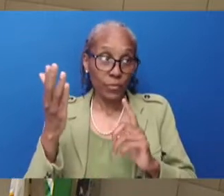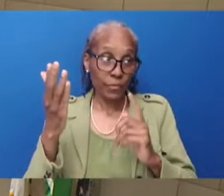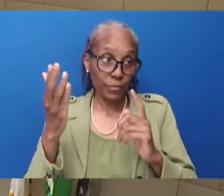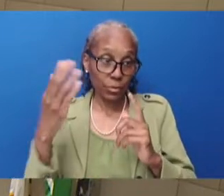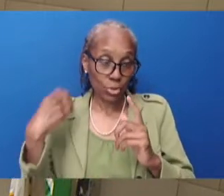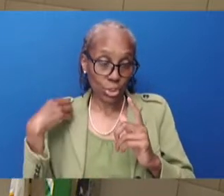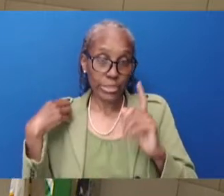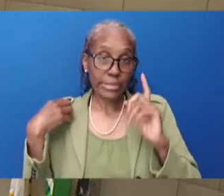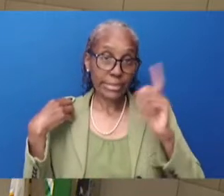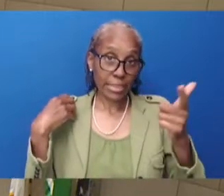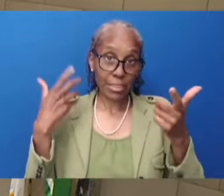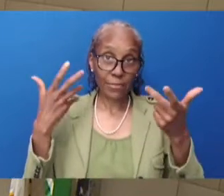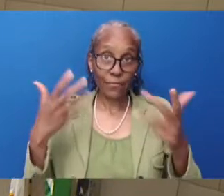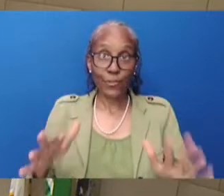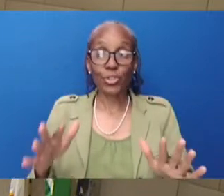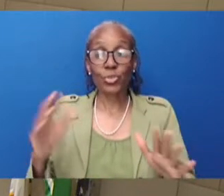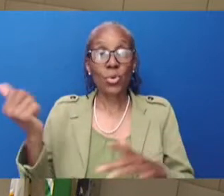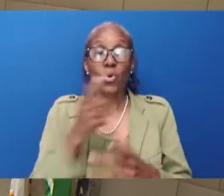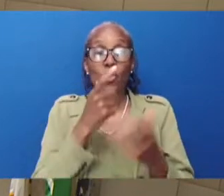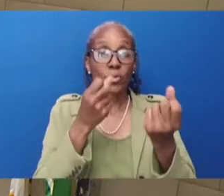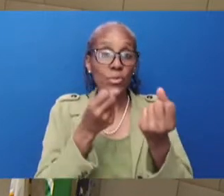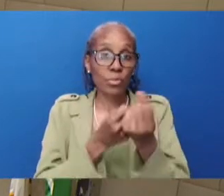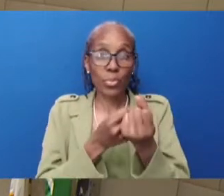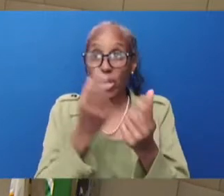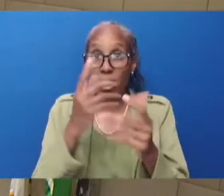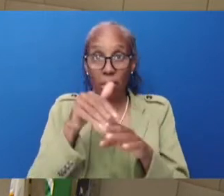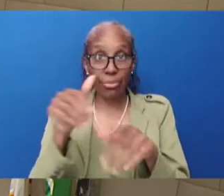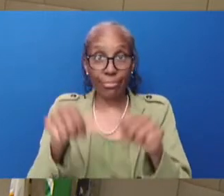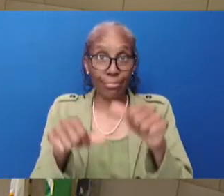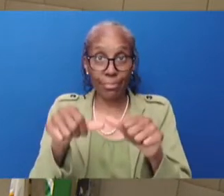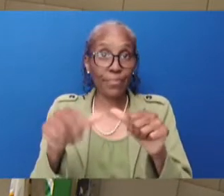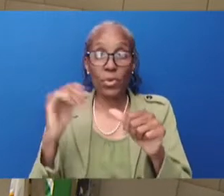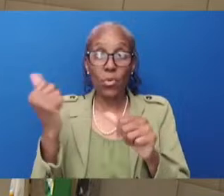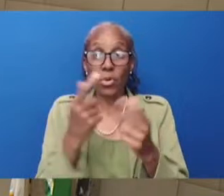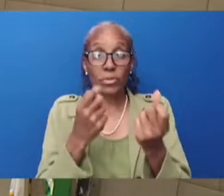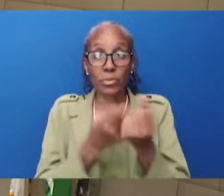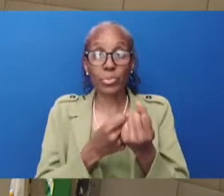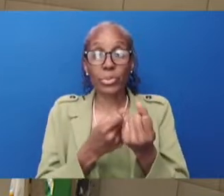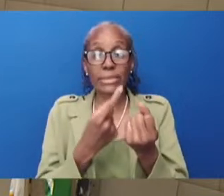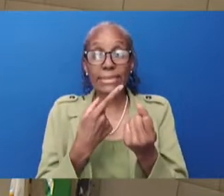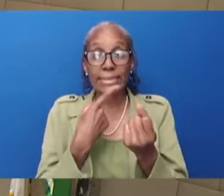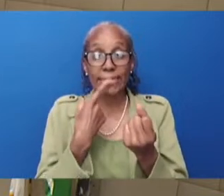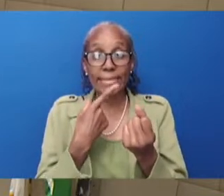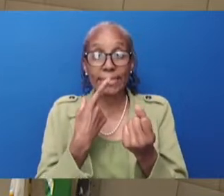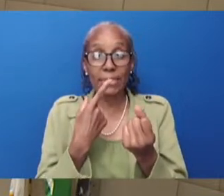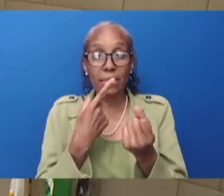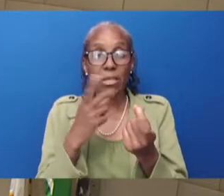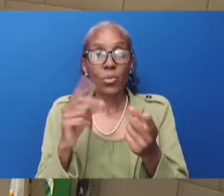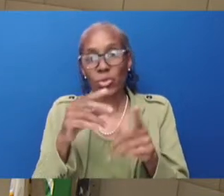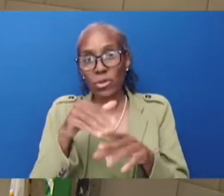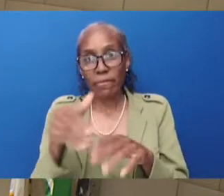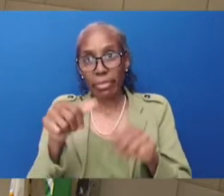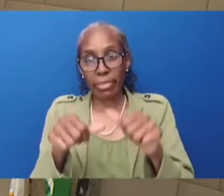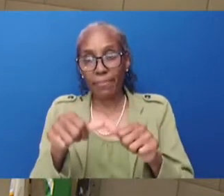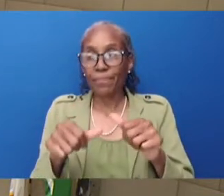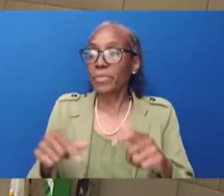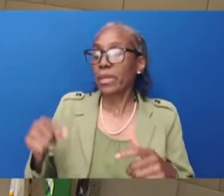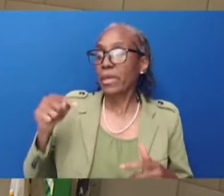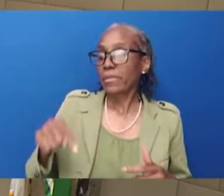AUTHORIZING MAJOR SYSTEM FEES FOR MECKLENBURG COUNTY. SO MOVED. SECOND. MOVED AND